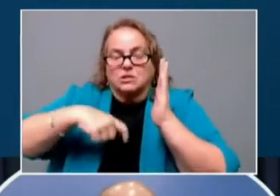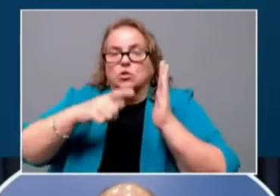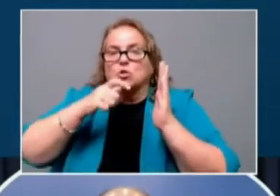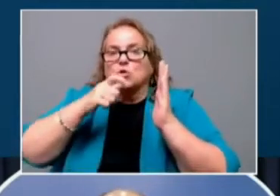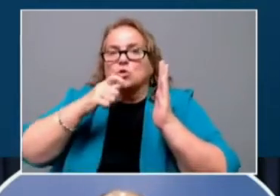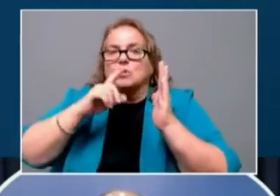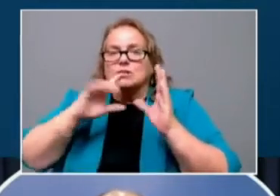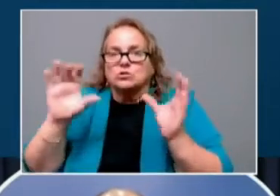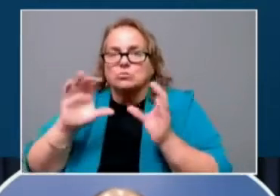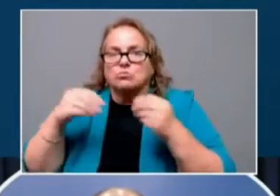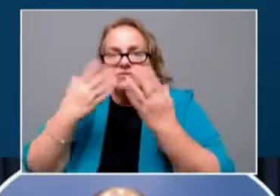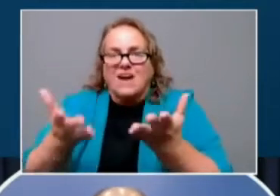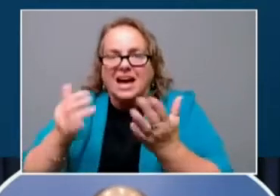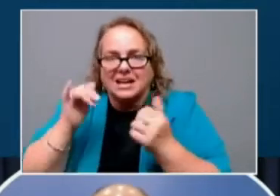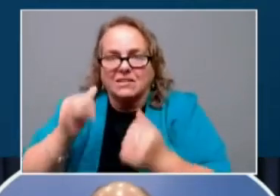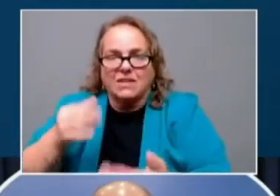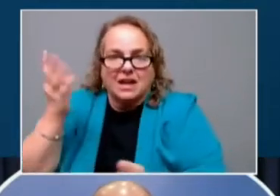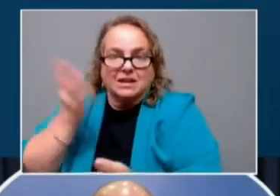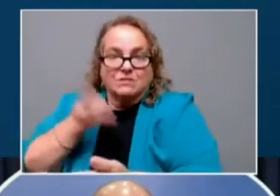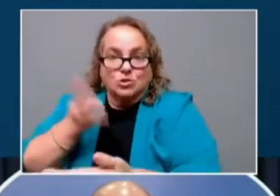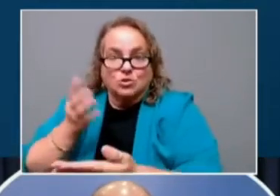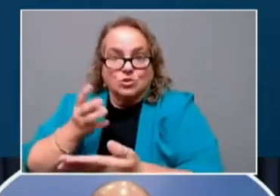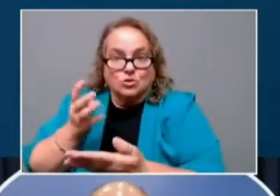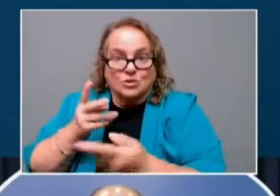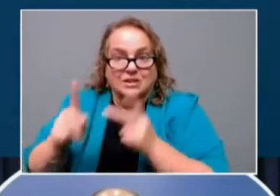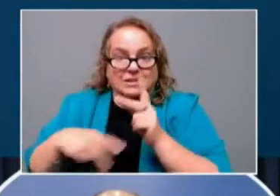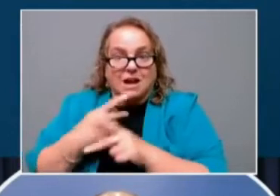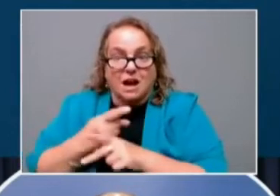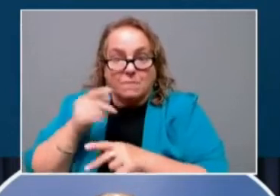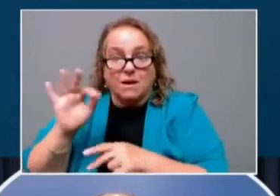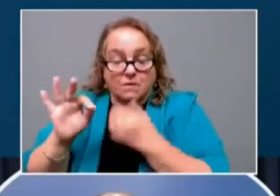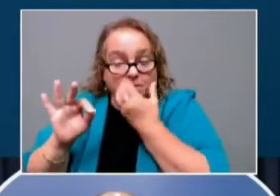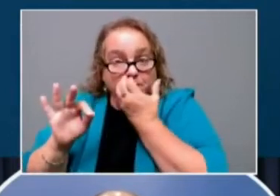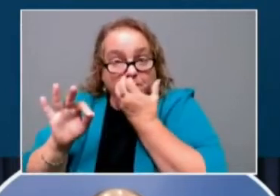expand their capacity. So we will keep working to increase this. But again,